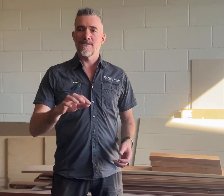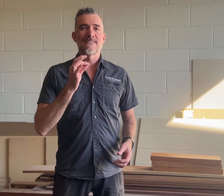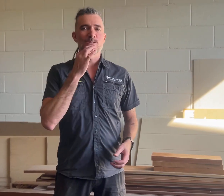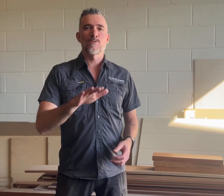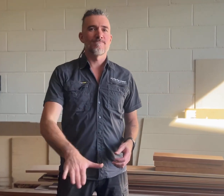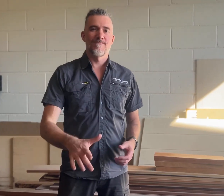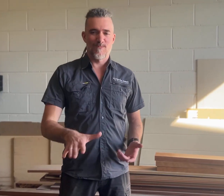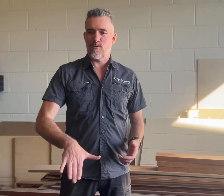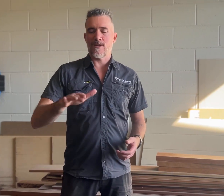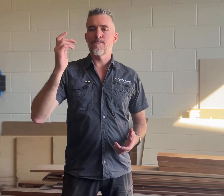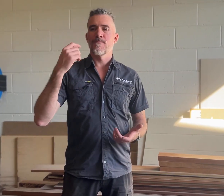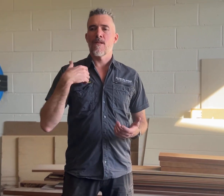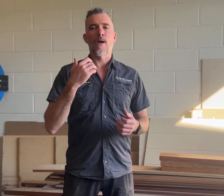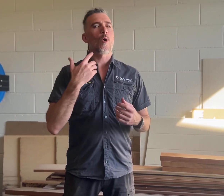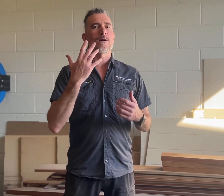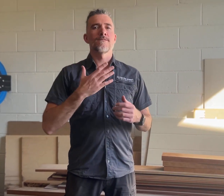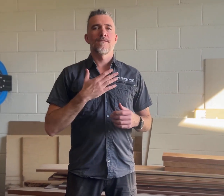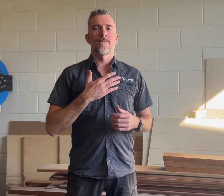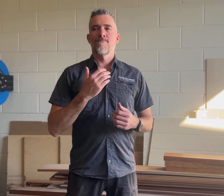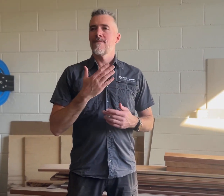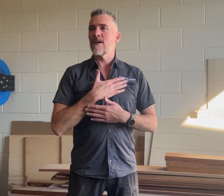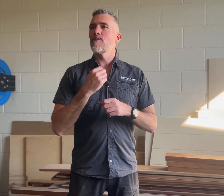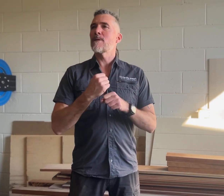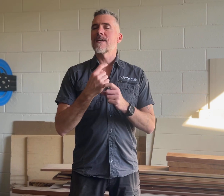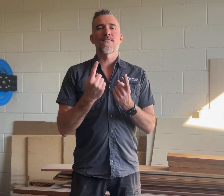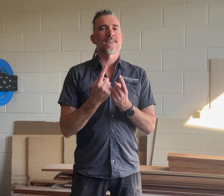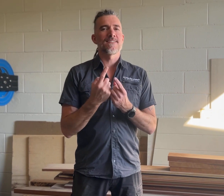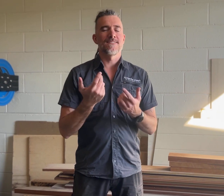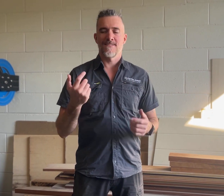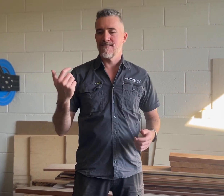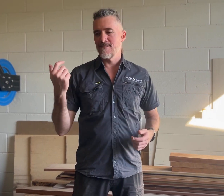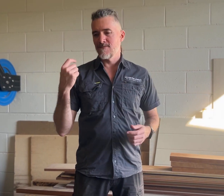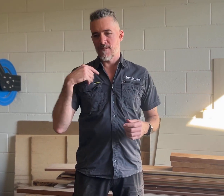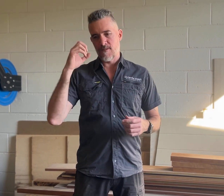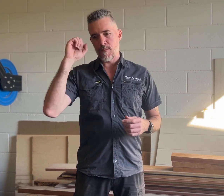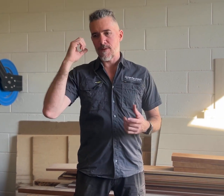I can remember being a little boy and just loving creating things and building things.